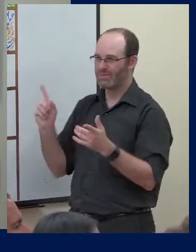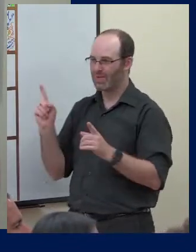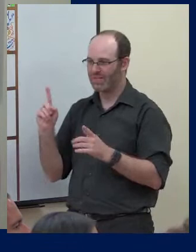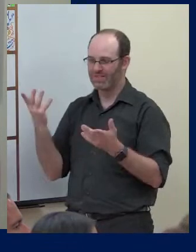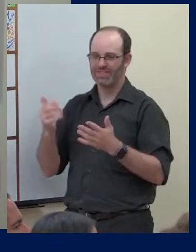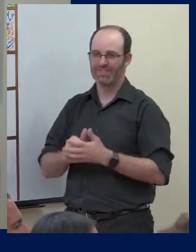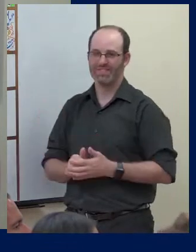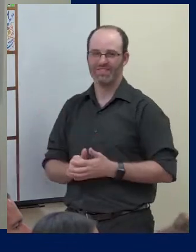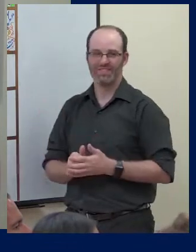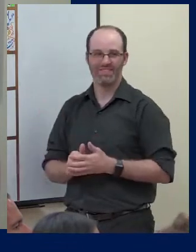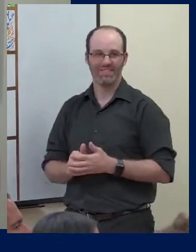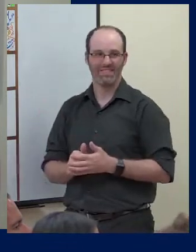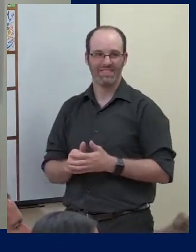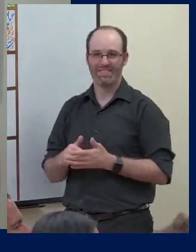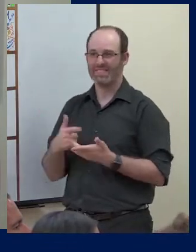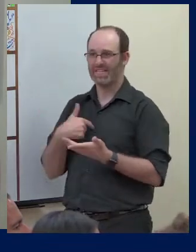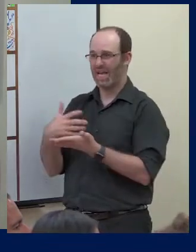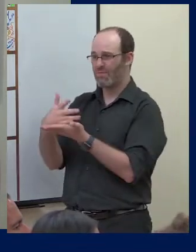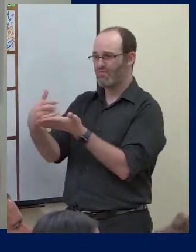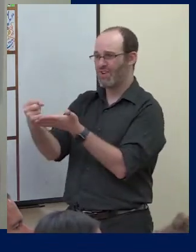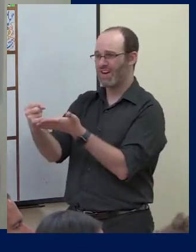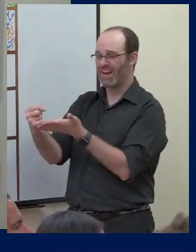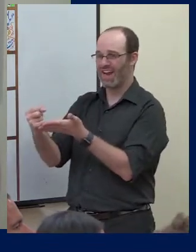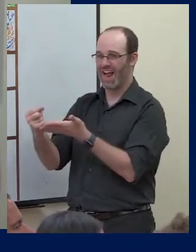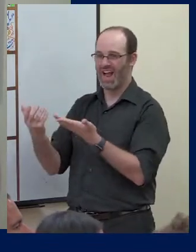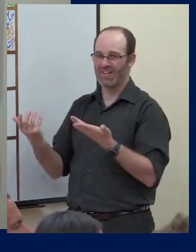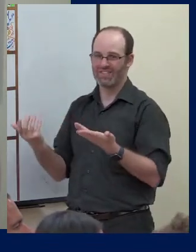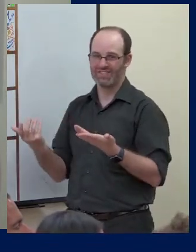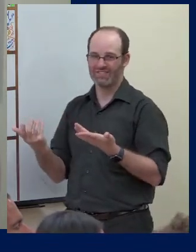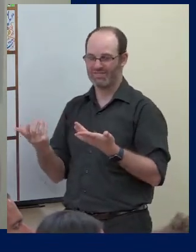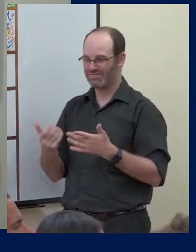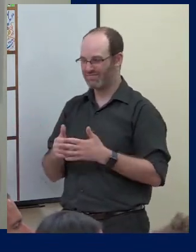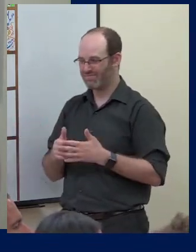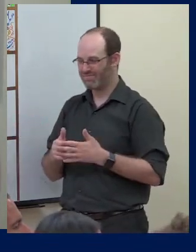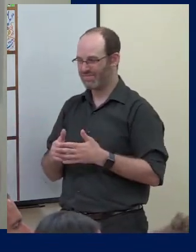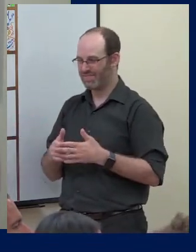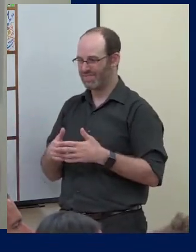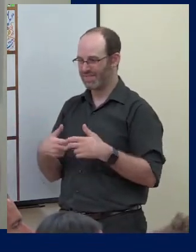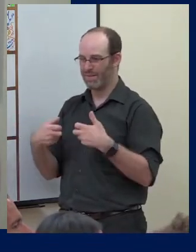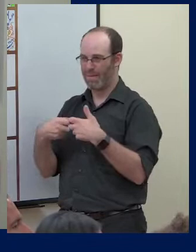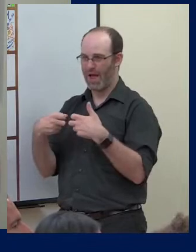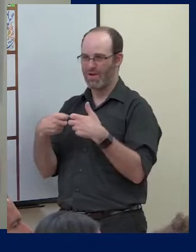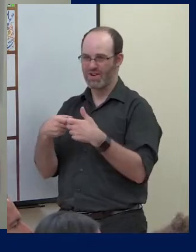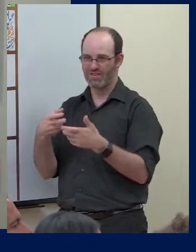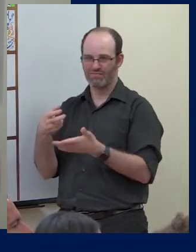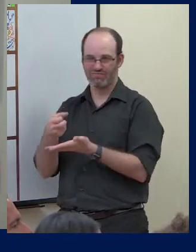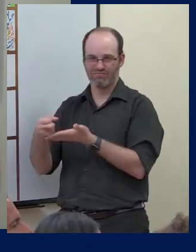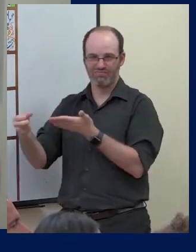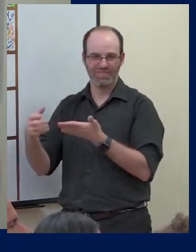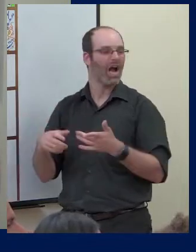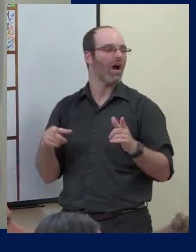I'm running out of diaries I guess but when I was going through depression I isolated